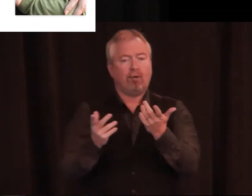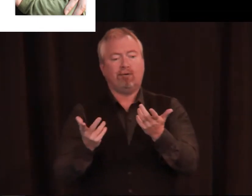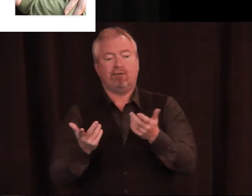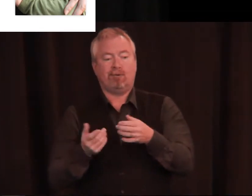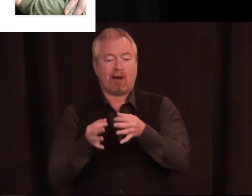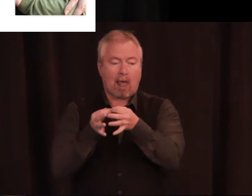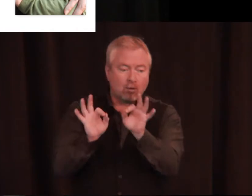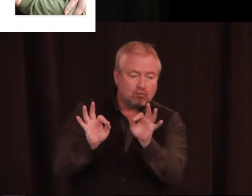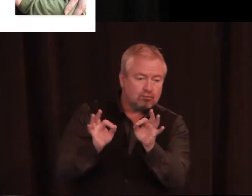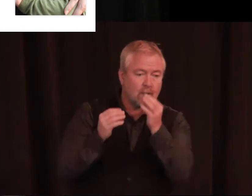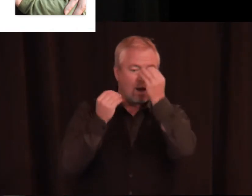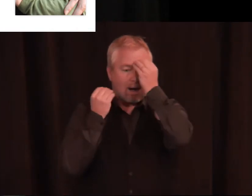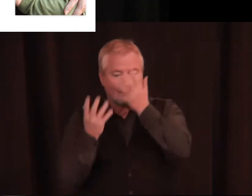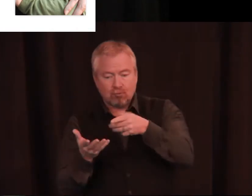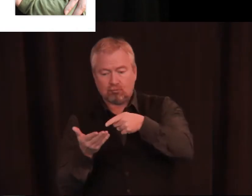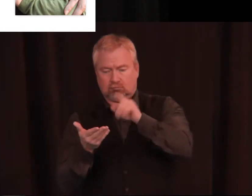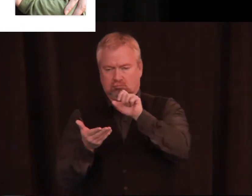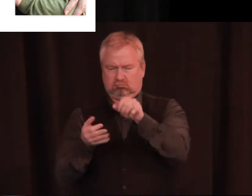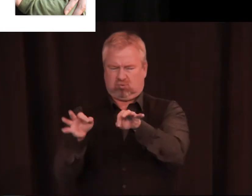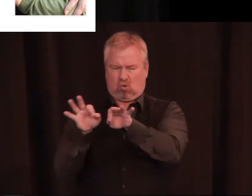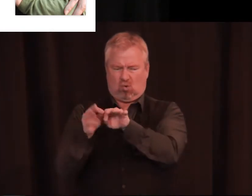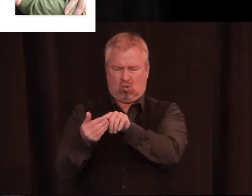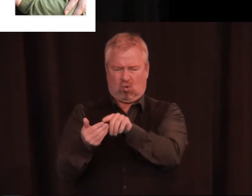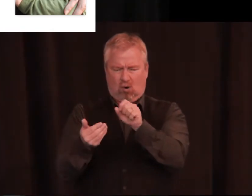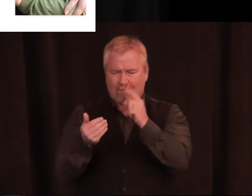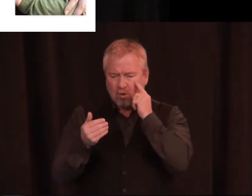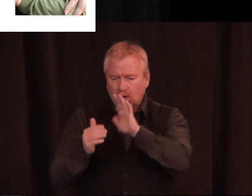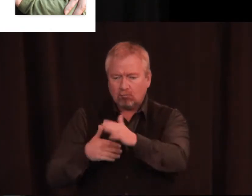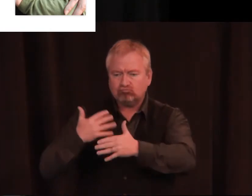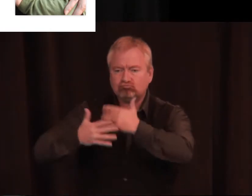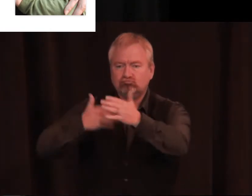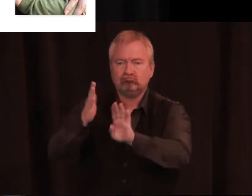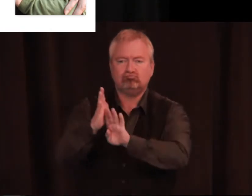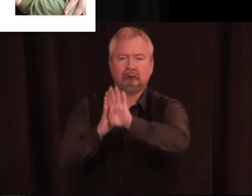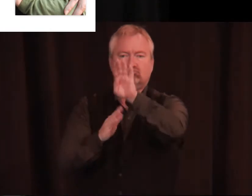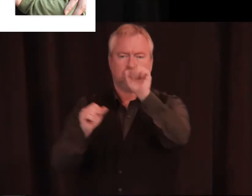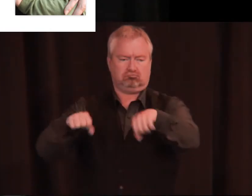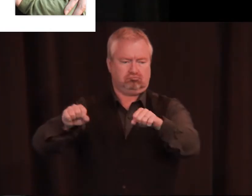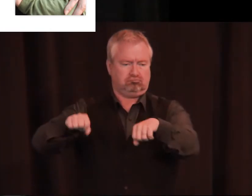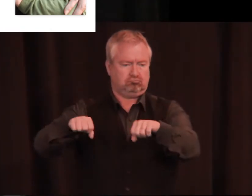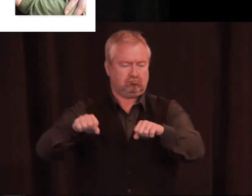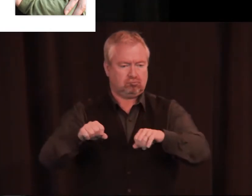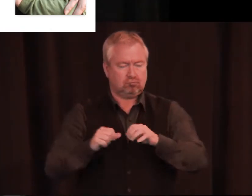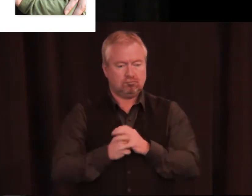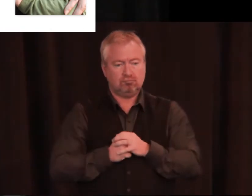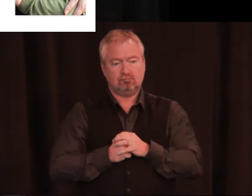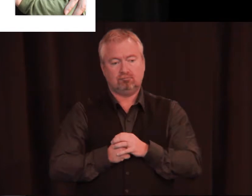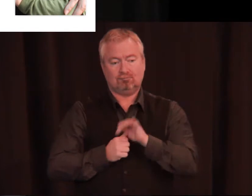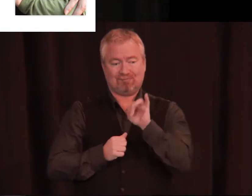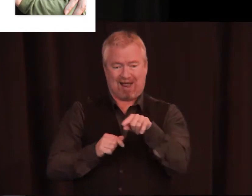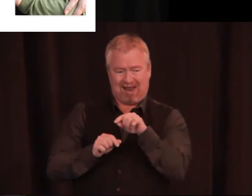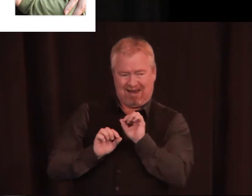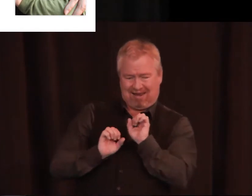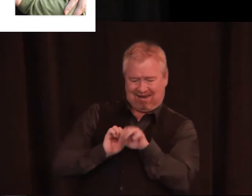is a very potent factor in language development, and having that input can be really important.